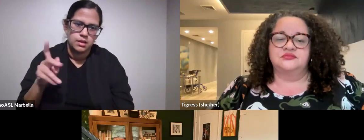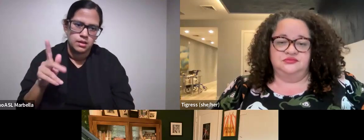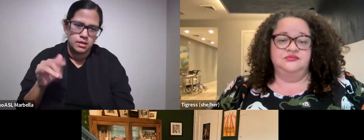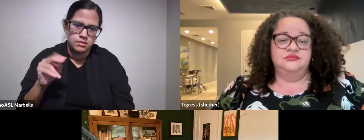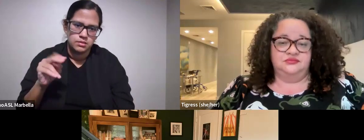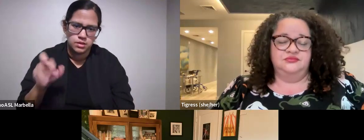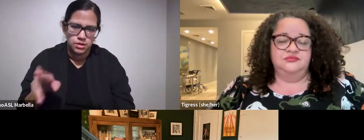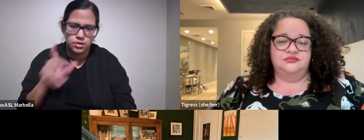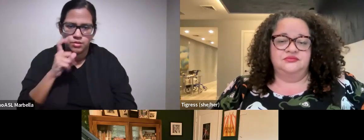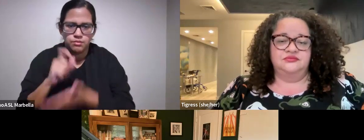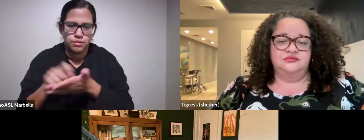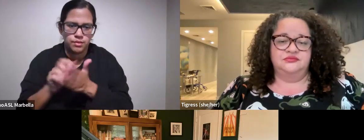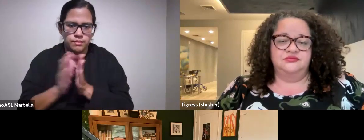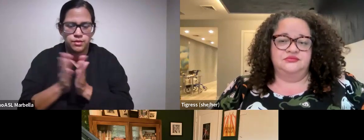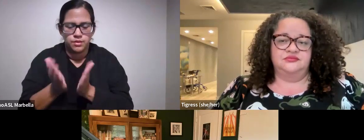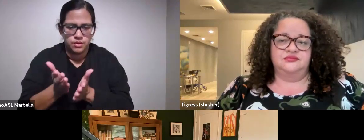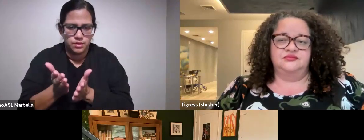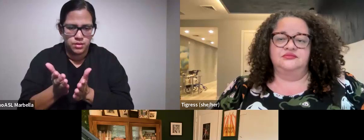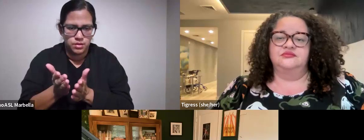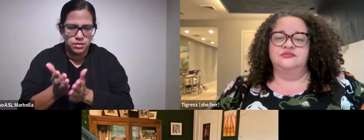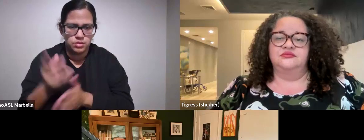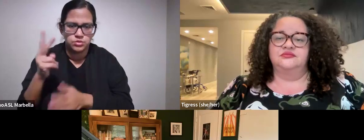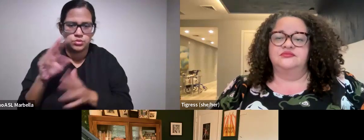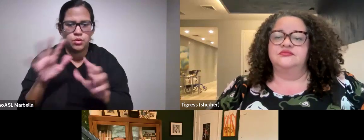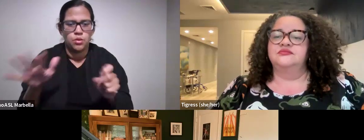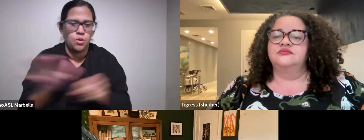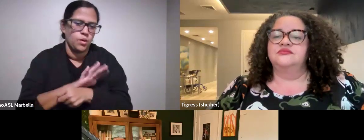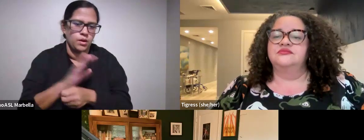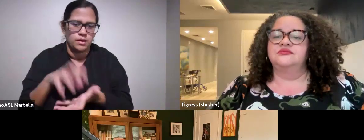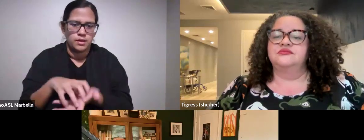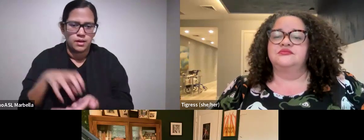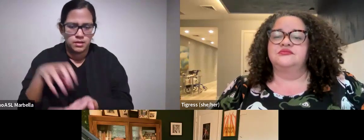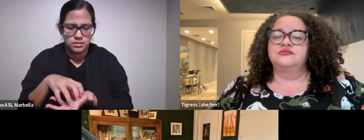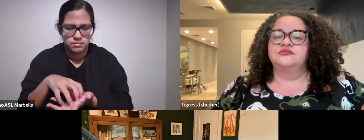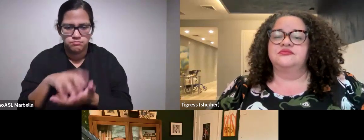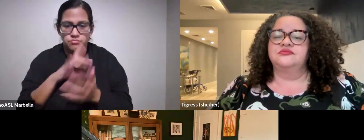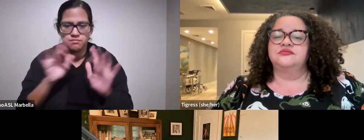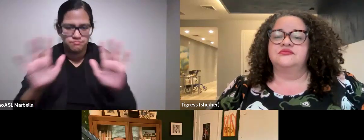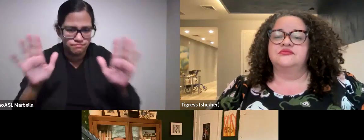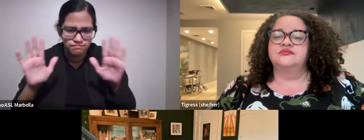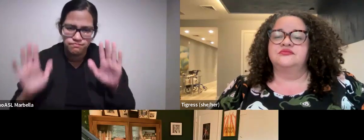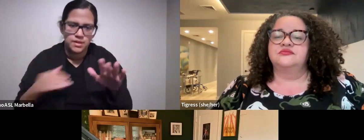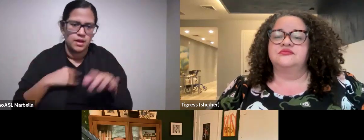Cakes is absolutely extraordinary, and I will absolutely never forget.